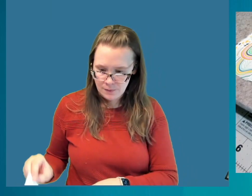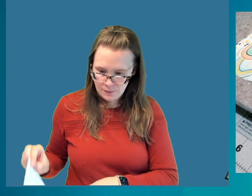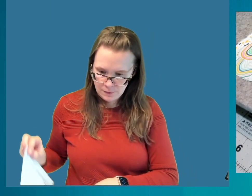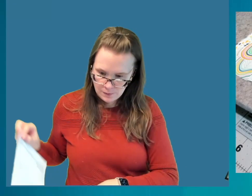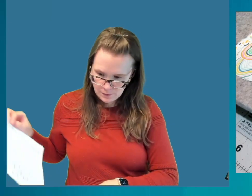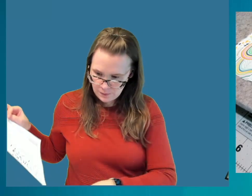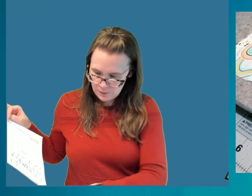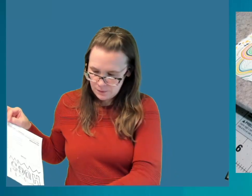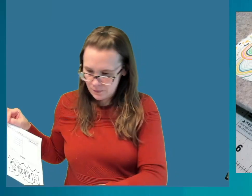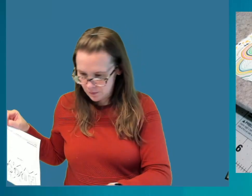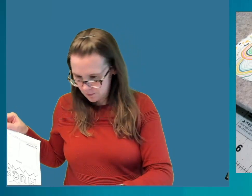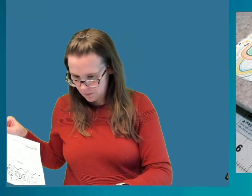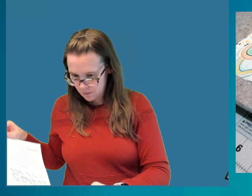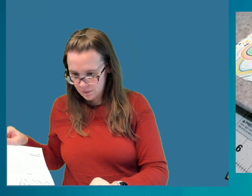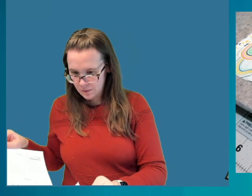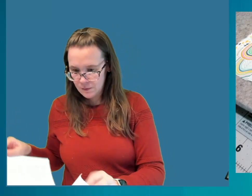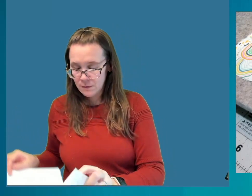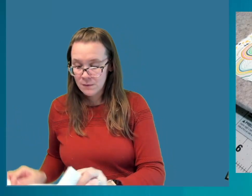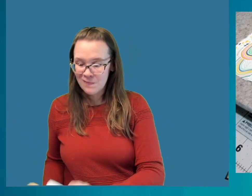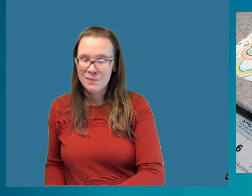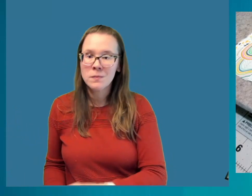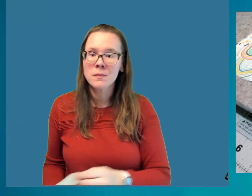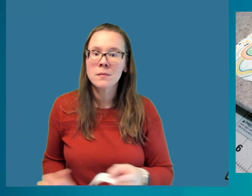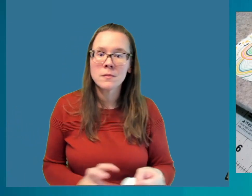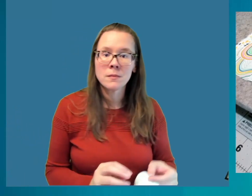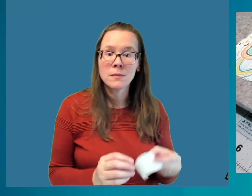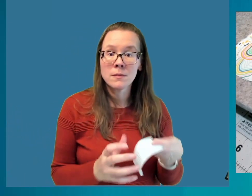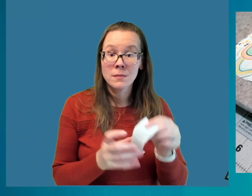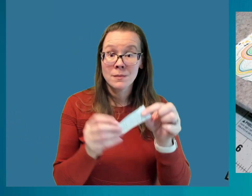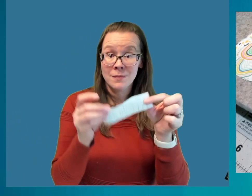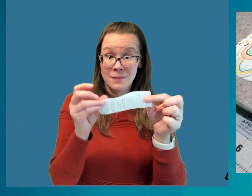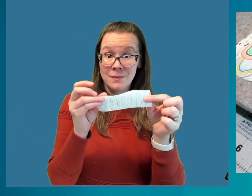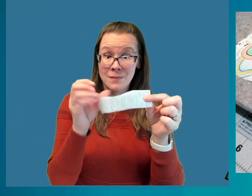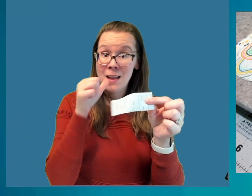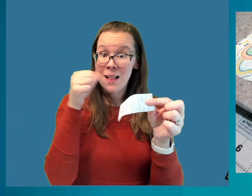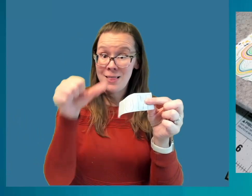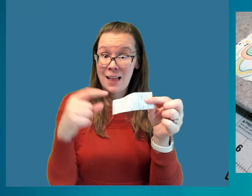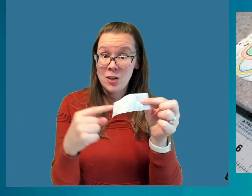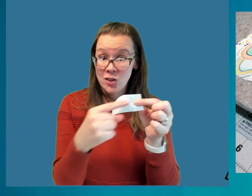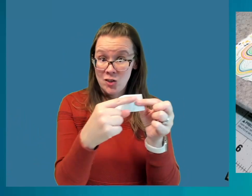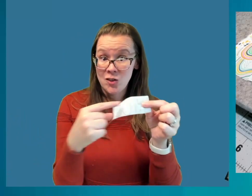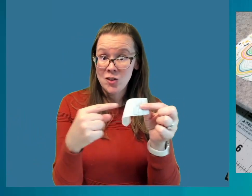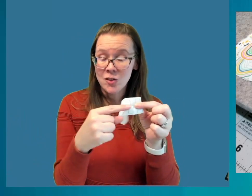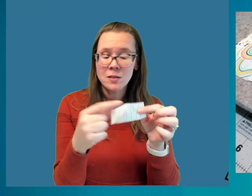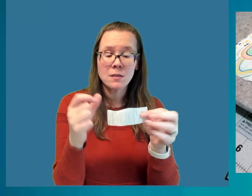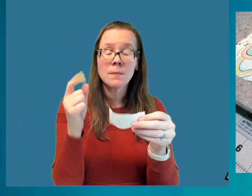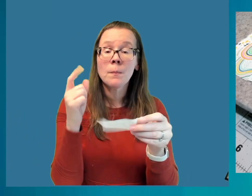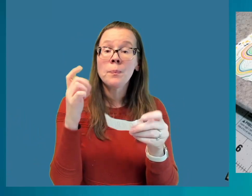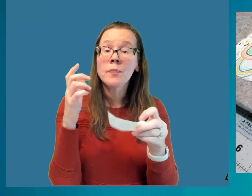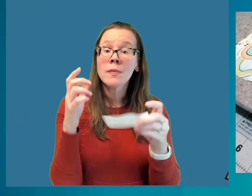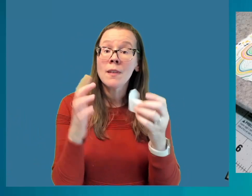the wrong side of the fabric is up. And I'm using this for my letters. So I'm going to go